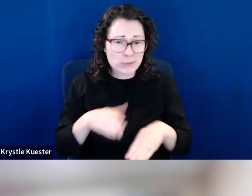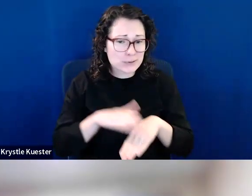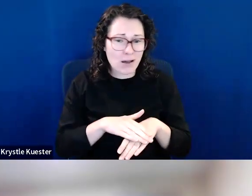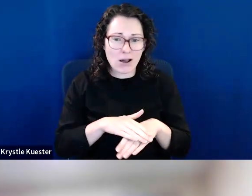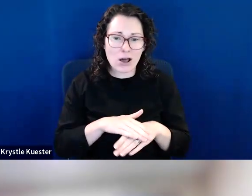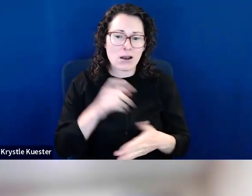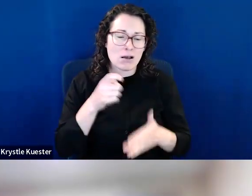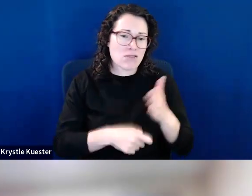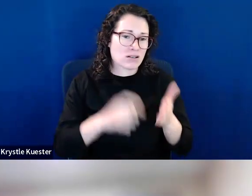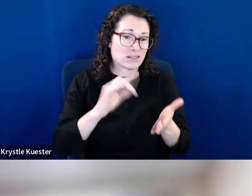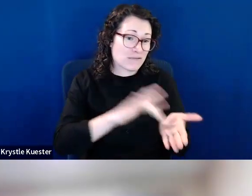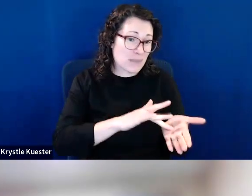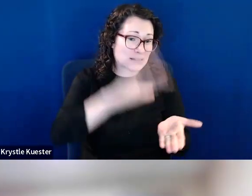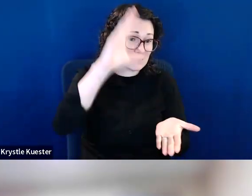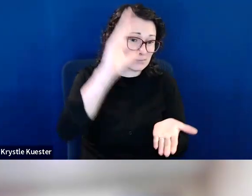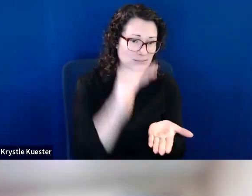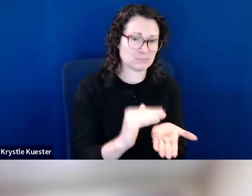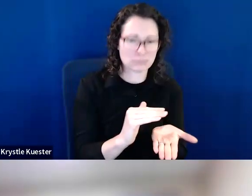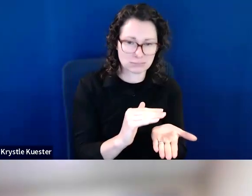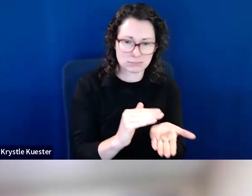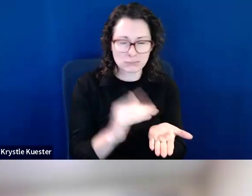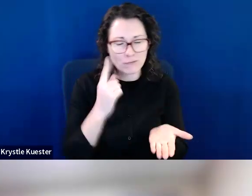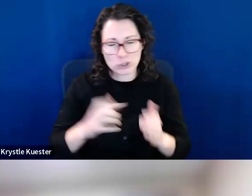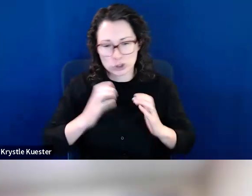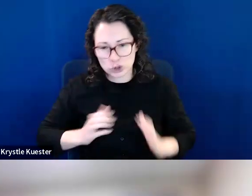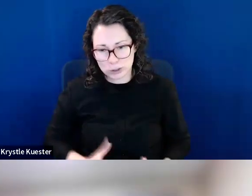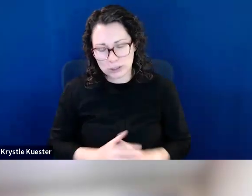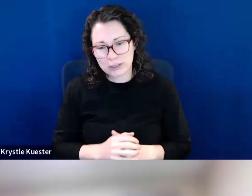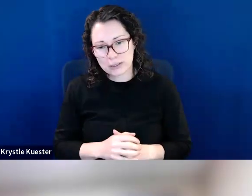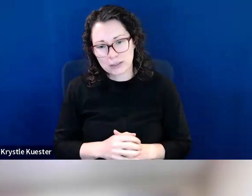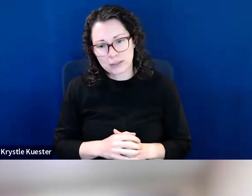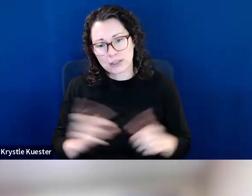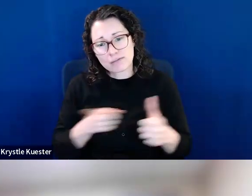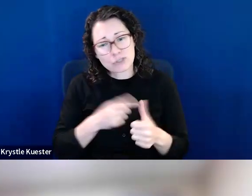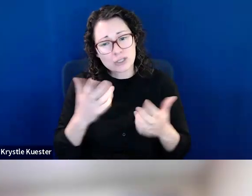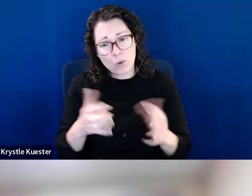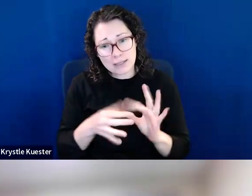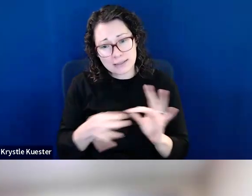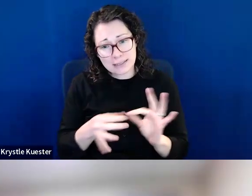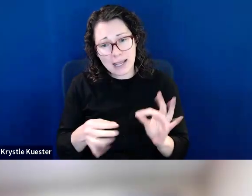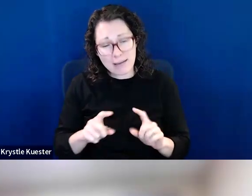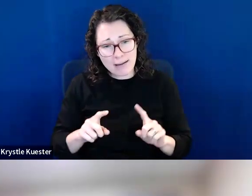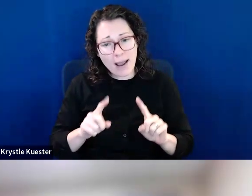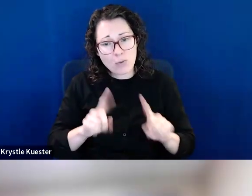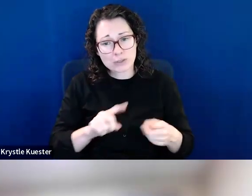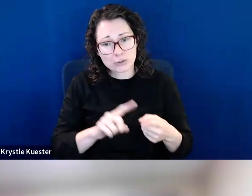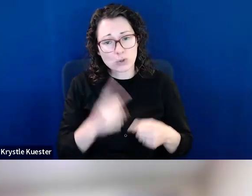down health care costs for consumers. Um and first I just wanted to say I attended one of the public